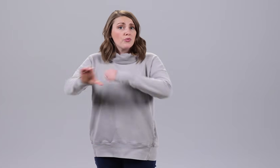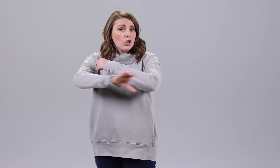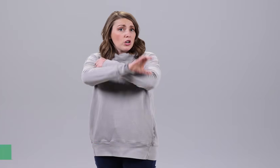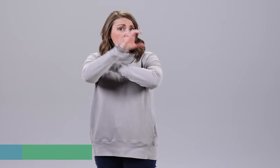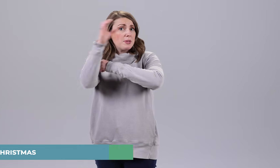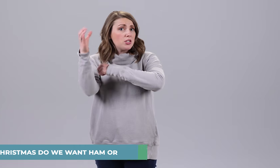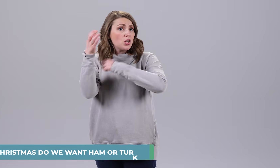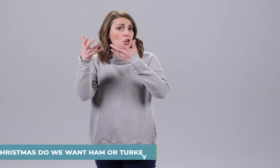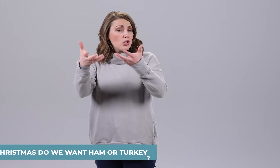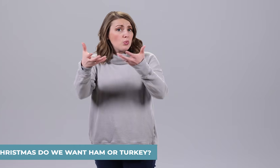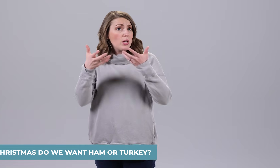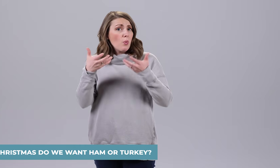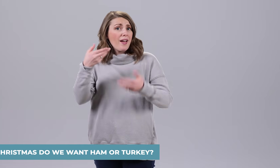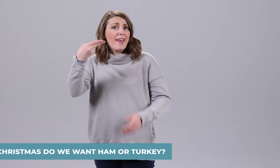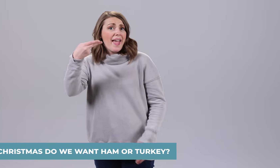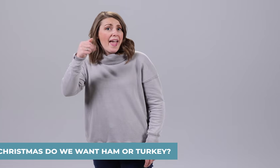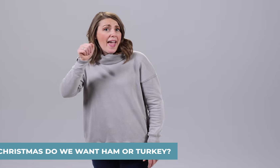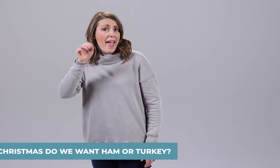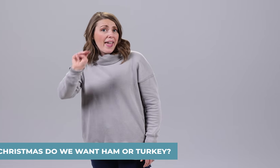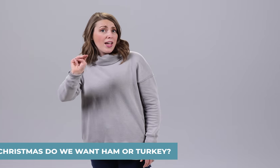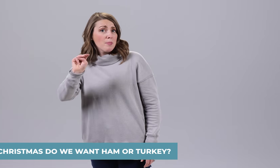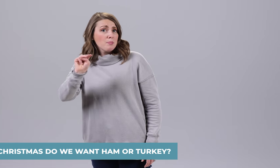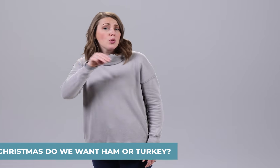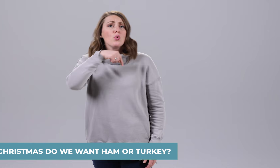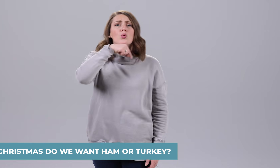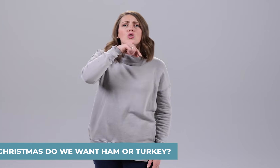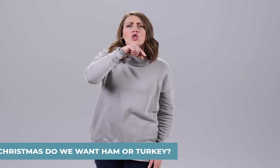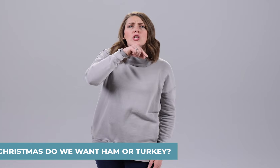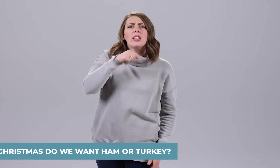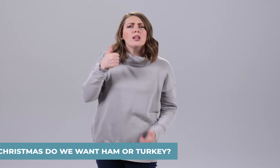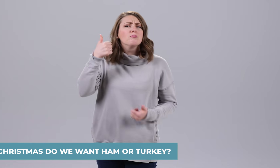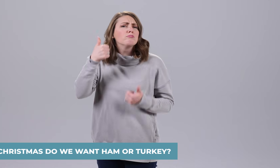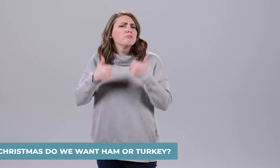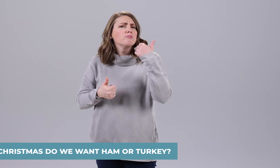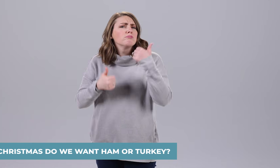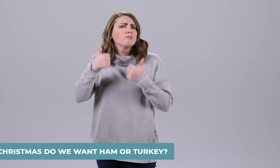For Christmas, do we want ham or turkey?